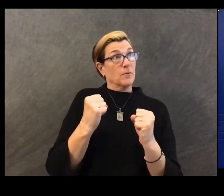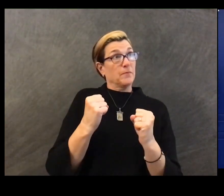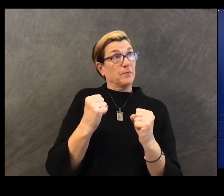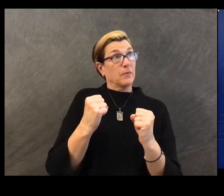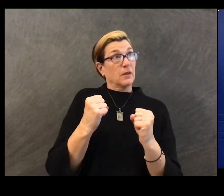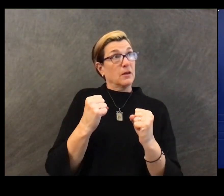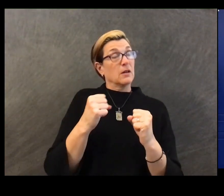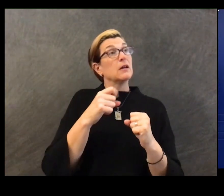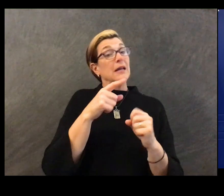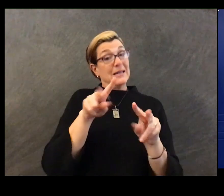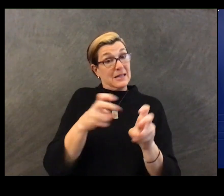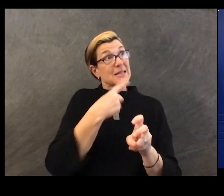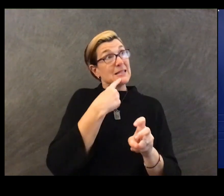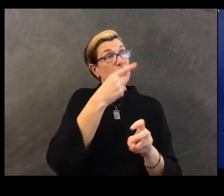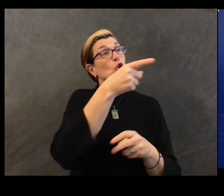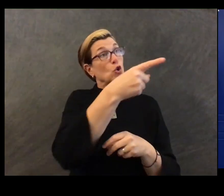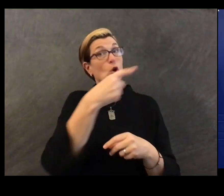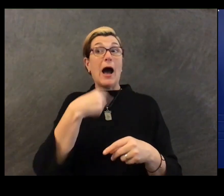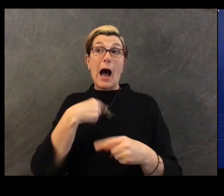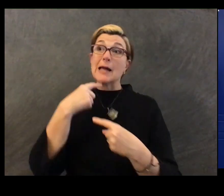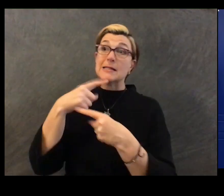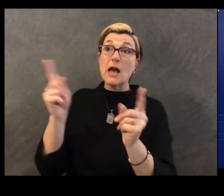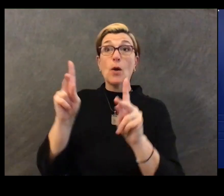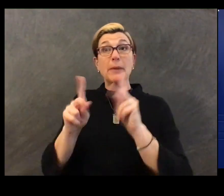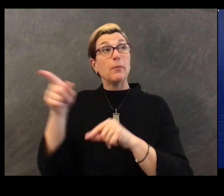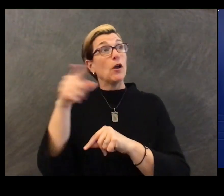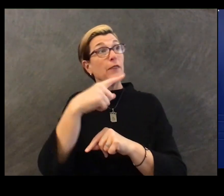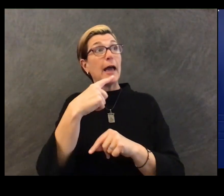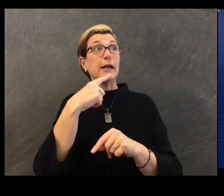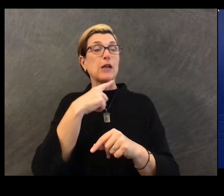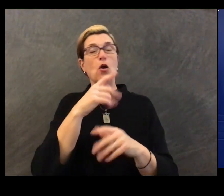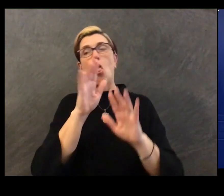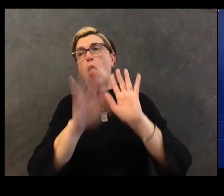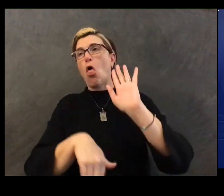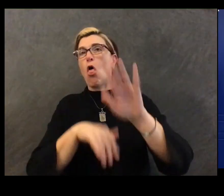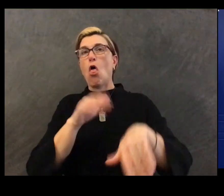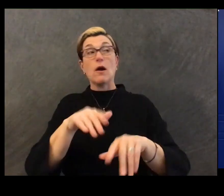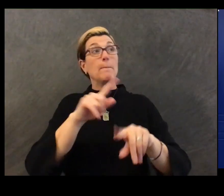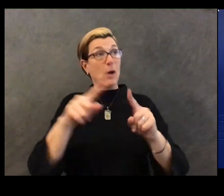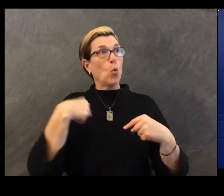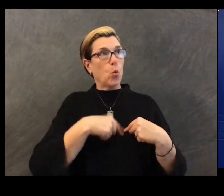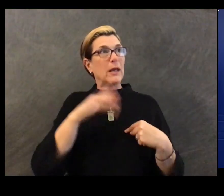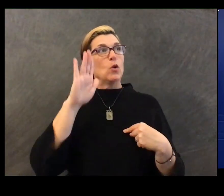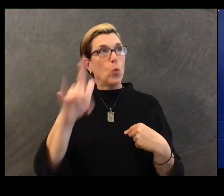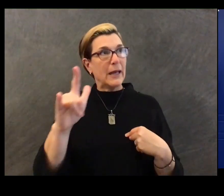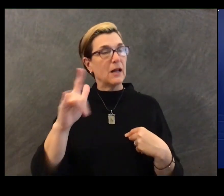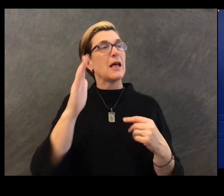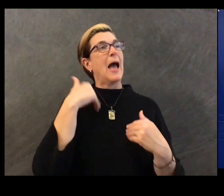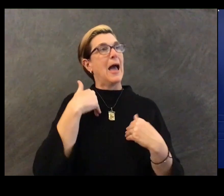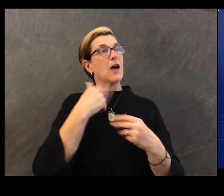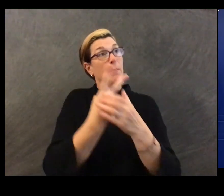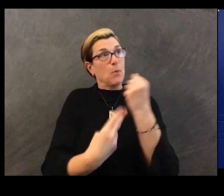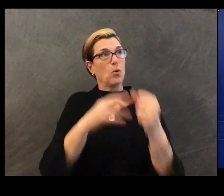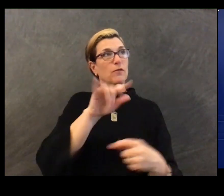we're going to have the flu epidemic and the corona virus epidemic at the same time is that what you said to the Washington Post yeah that's what I was